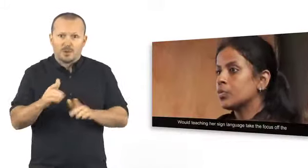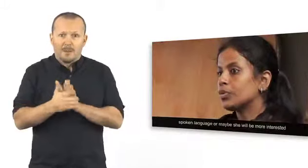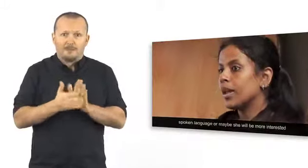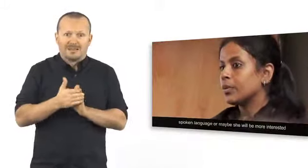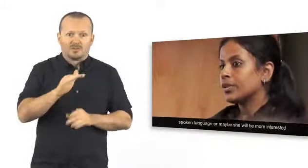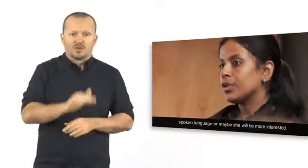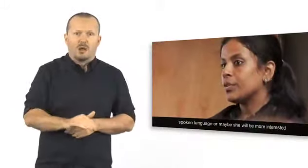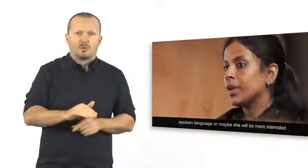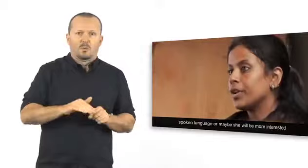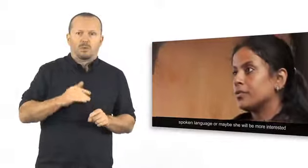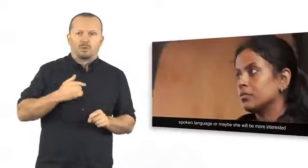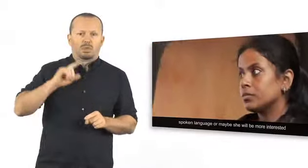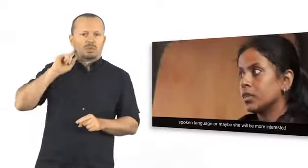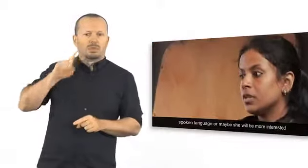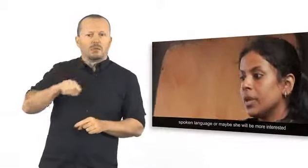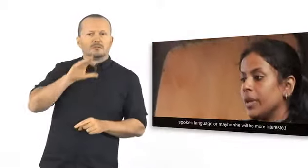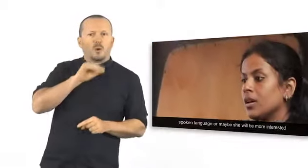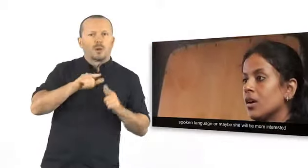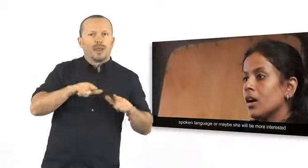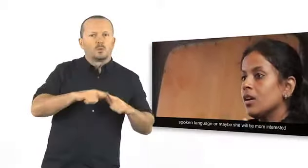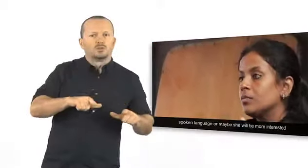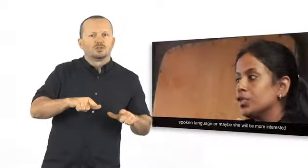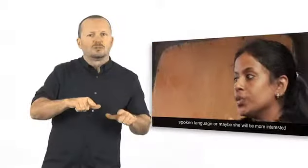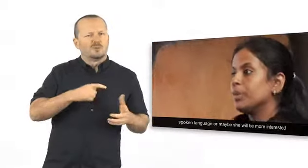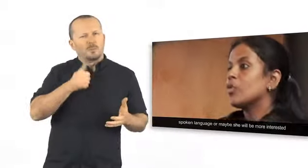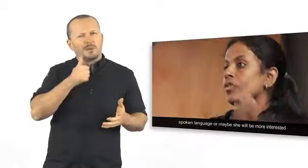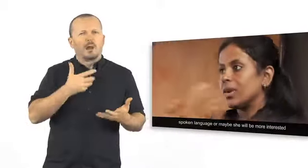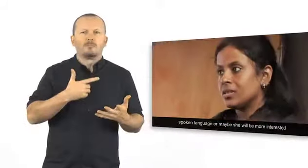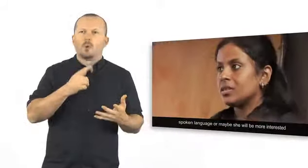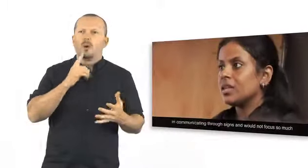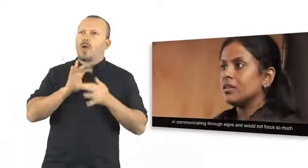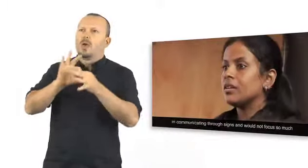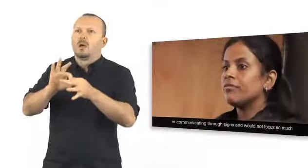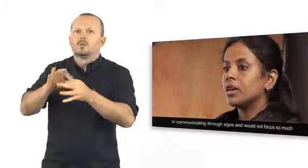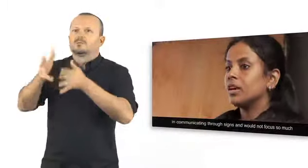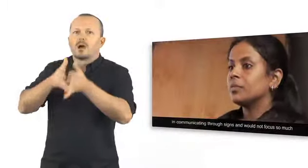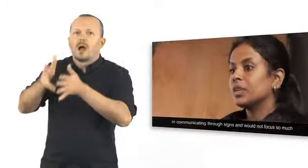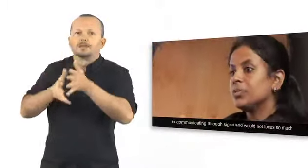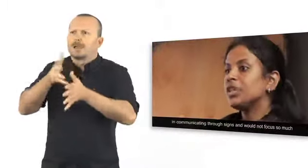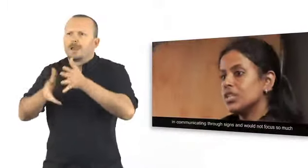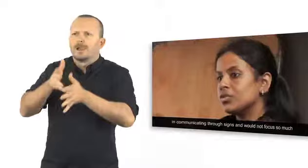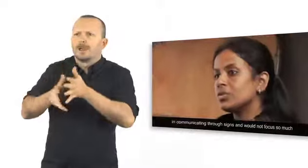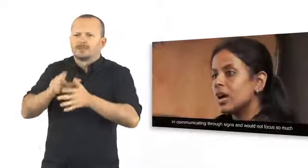spoken language or maybe she will be more interested in communicating through signs and would not